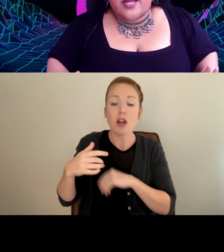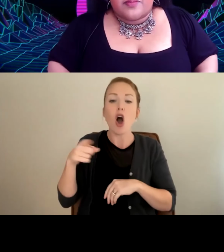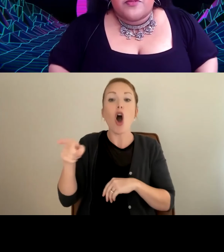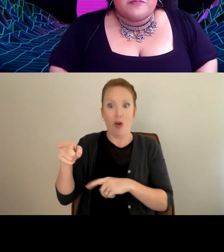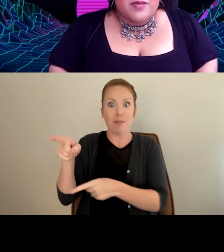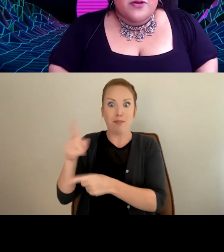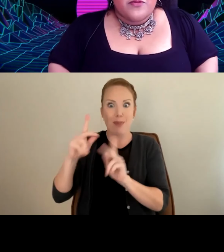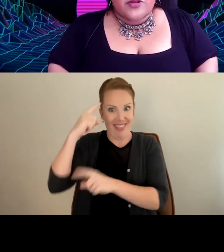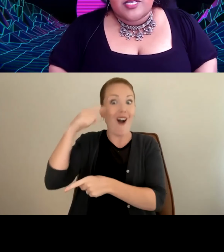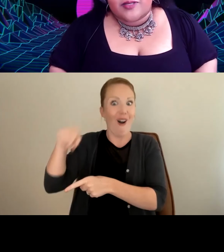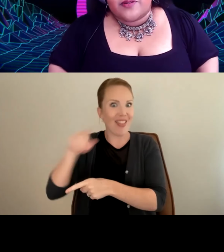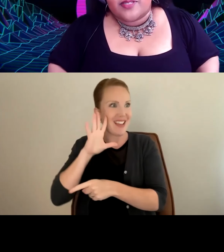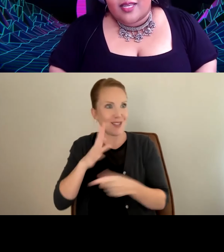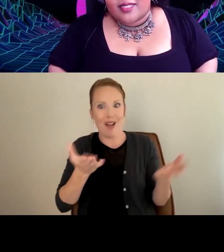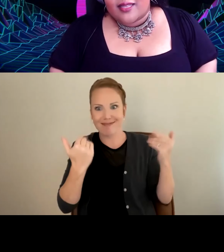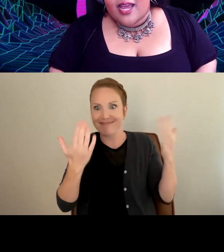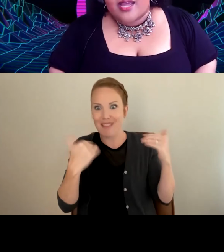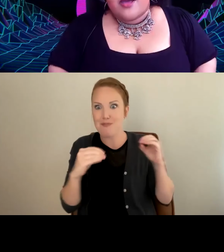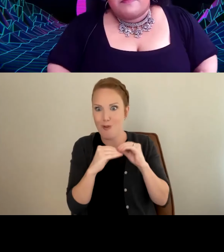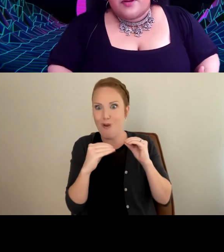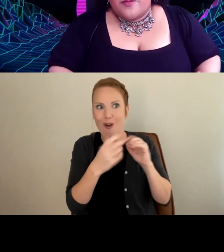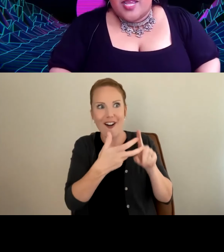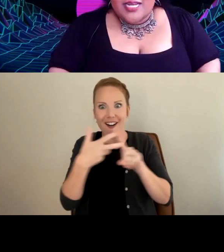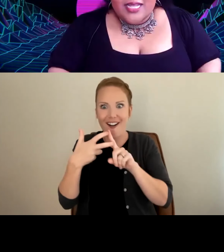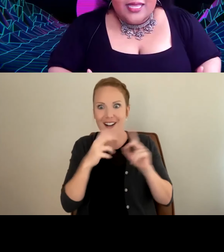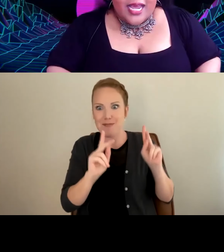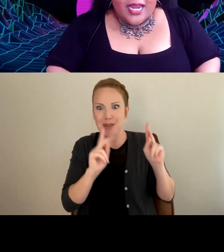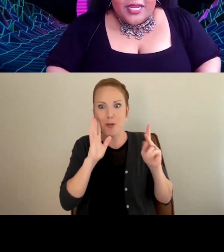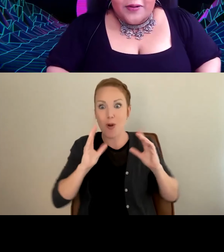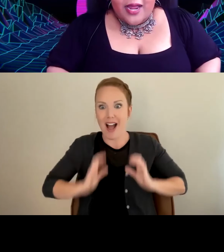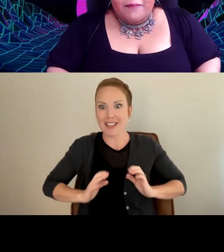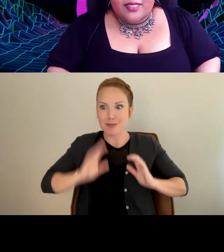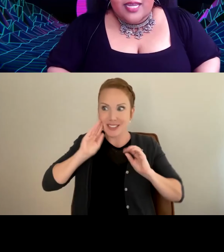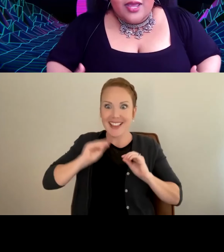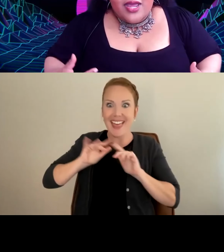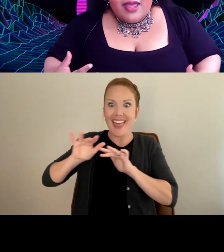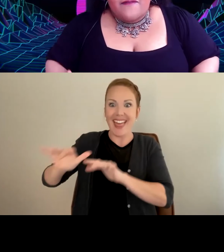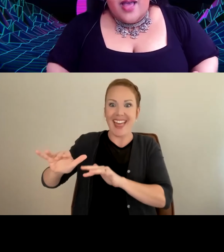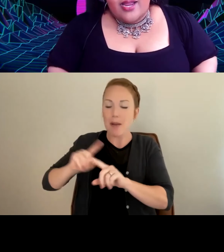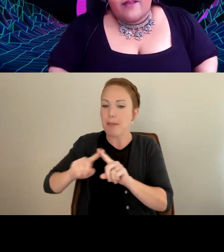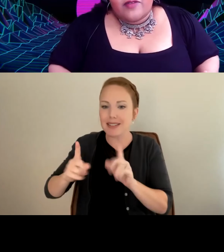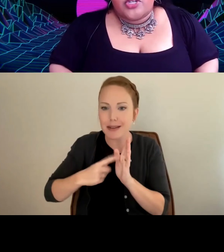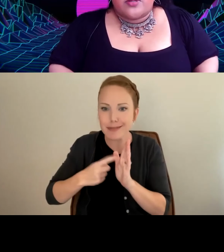us more people in the customers and things like that. But when that happens, if I have to choose